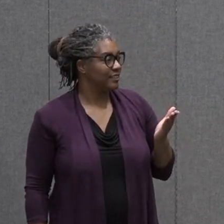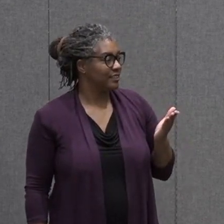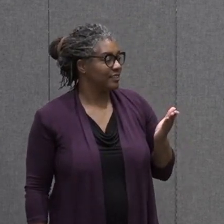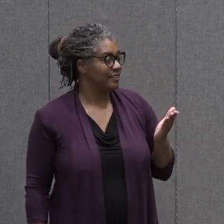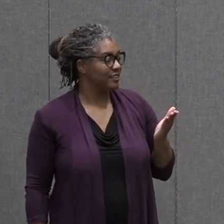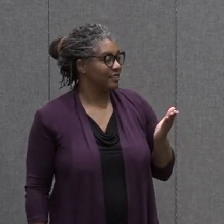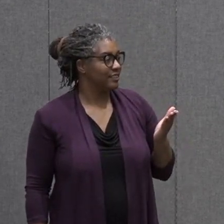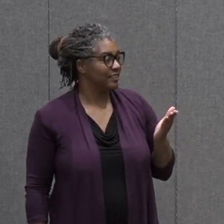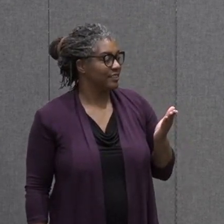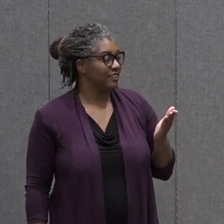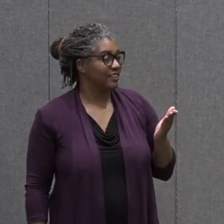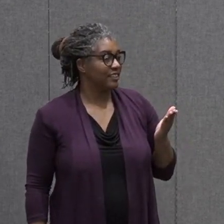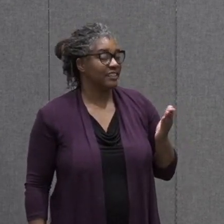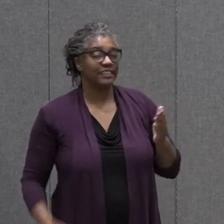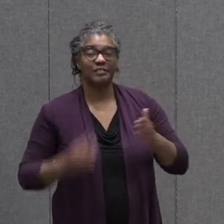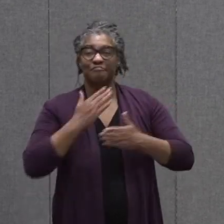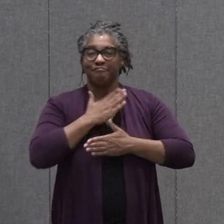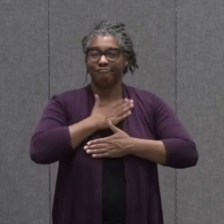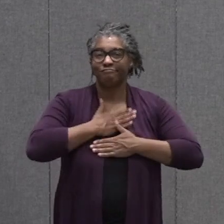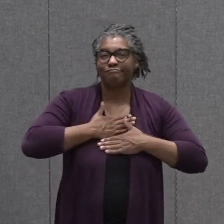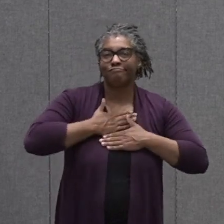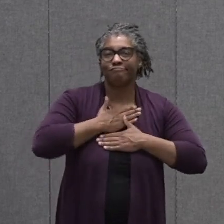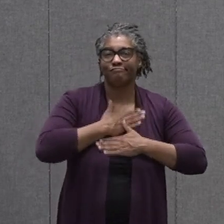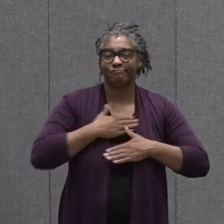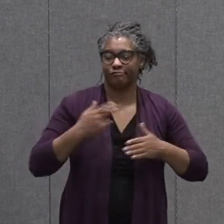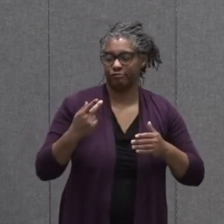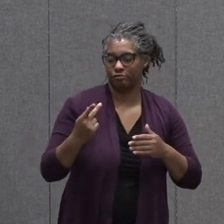And I'm sure they laugh and have fun too.